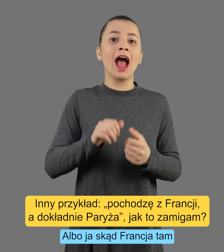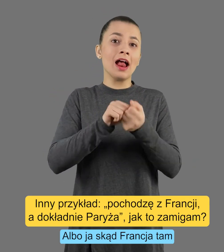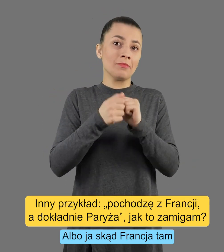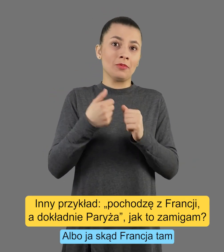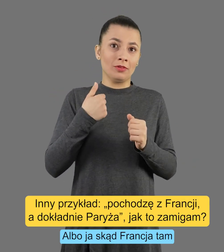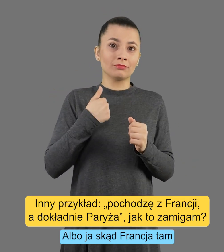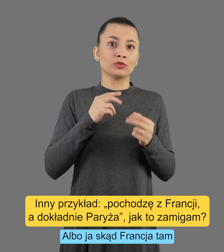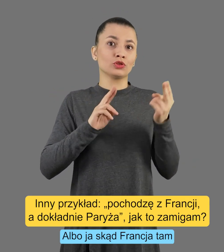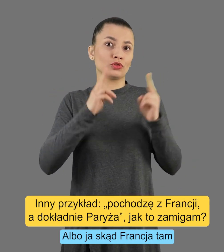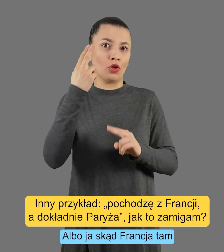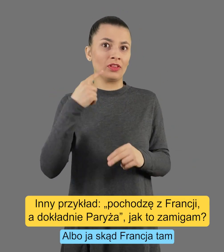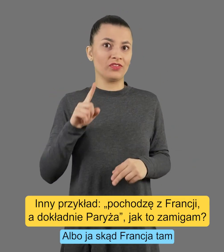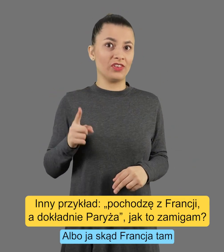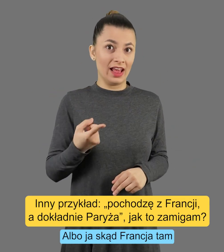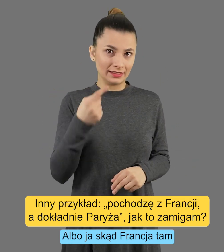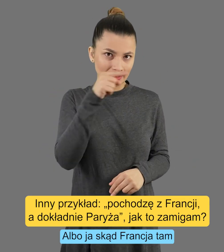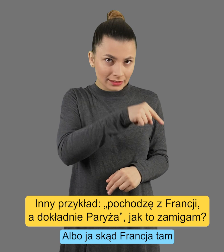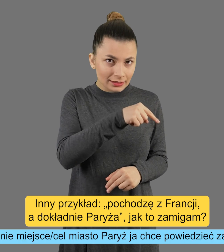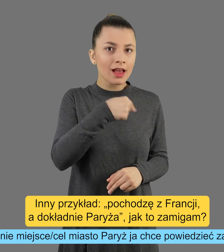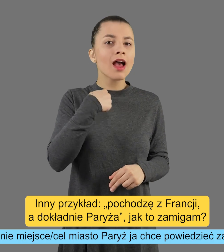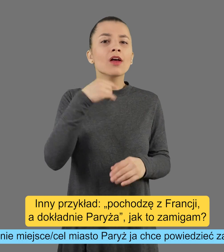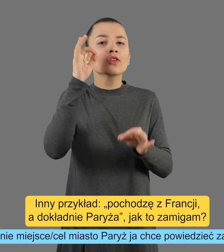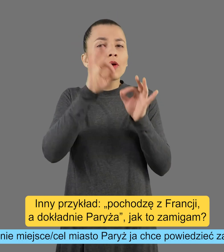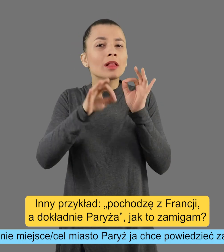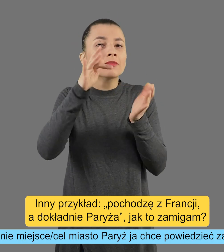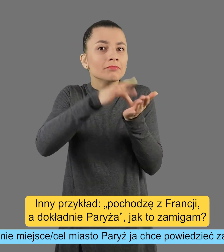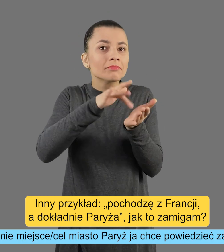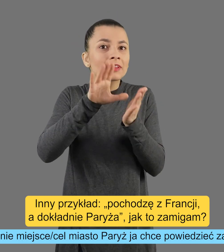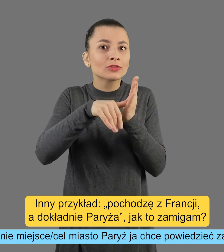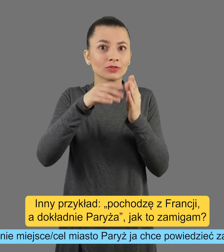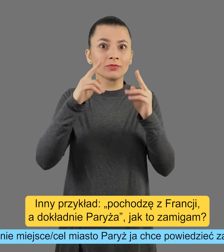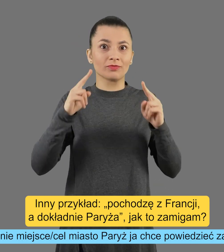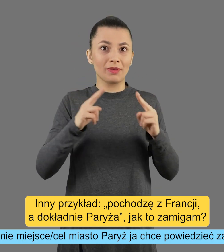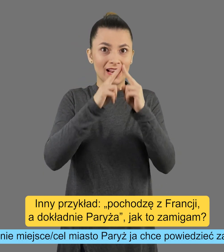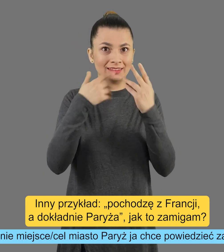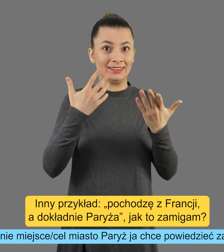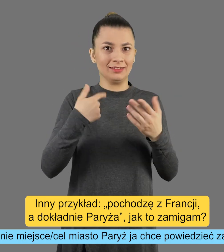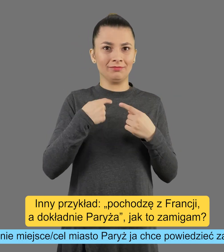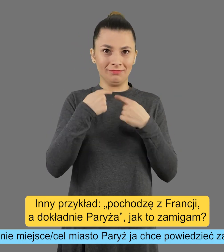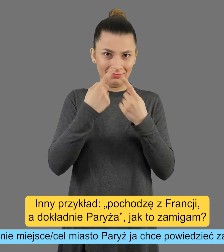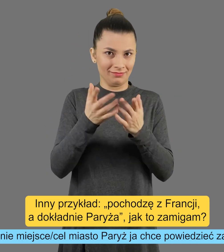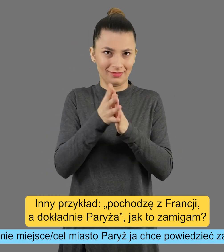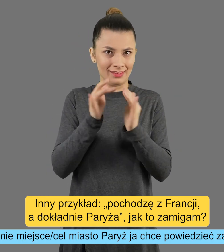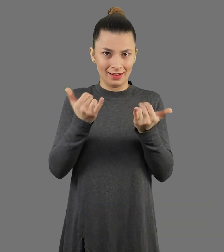Another example: "I come from France, Paris to be precise", how do I sign it?